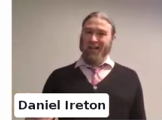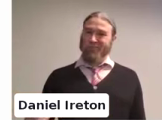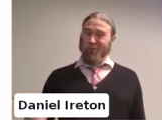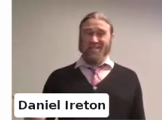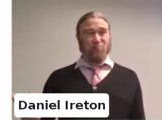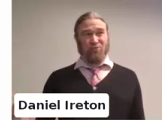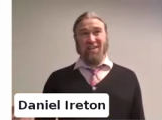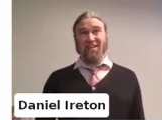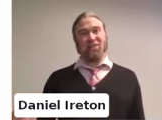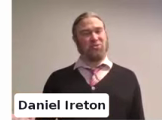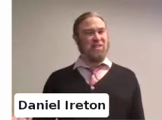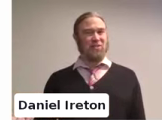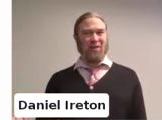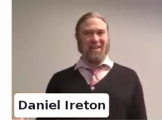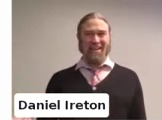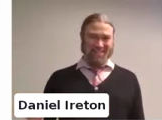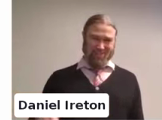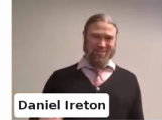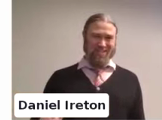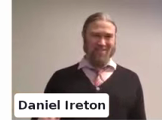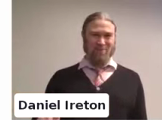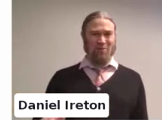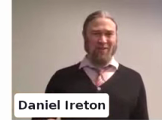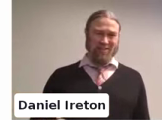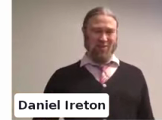Your building community, get, we are pulling connections throughout campus. And bringing people together.